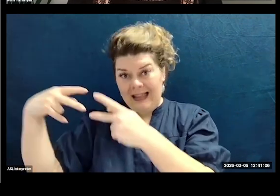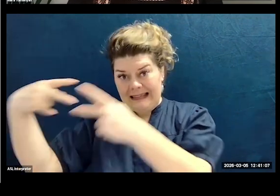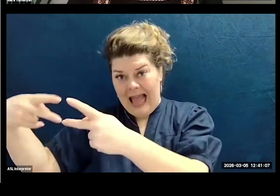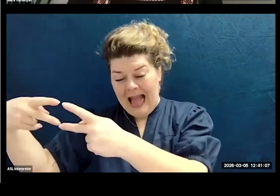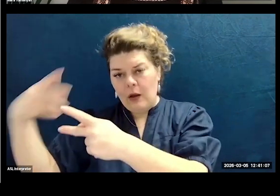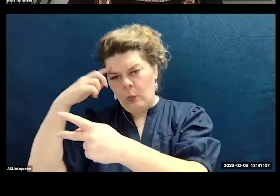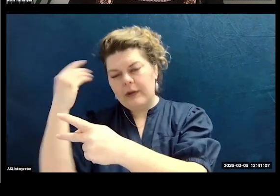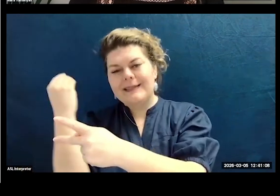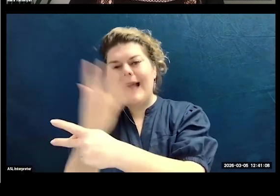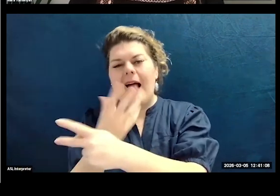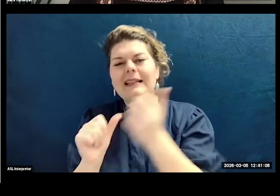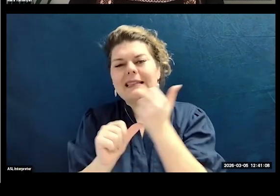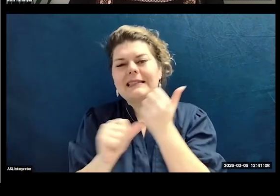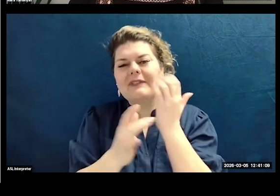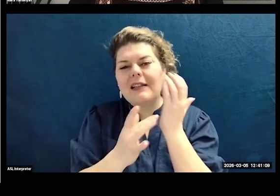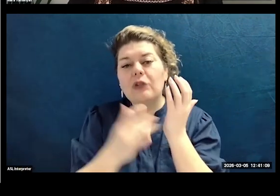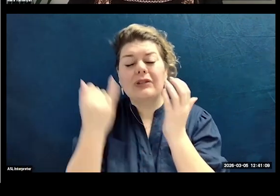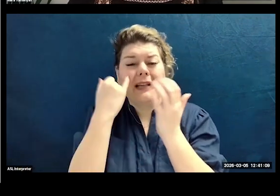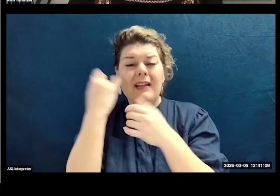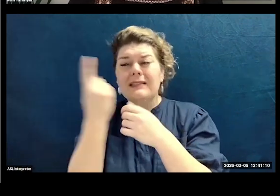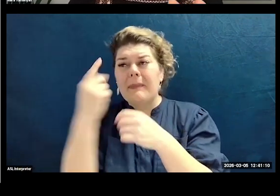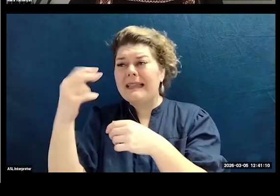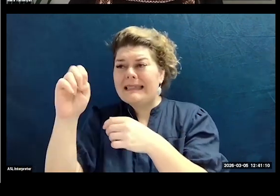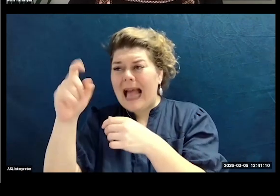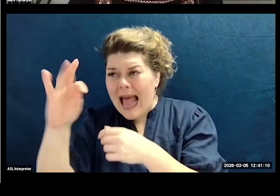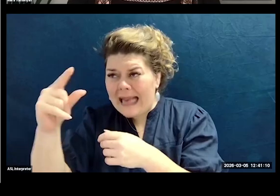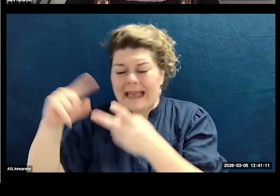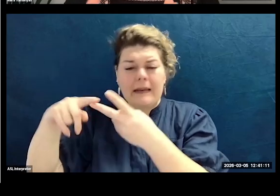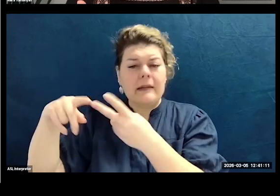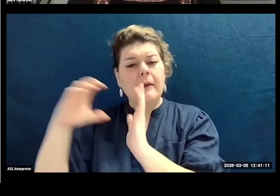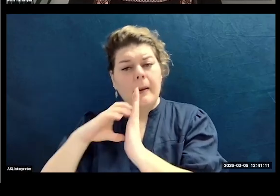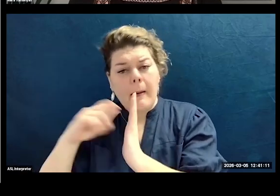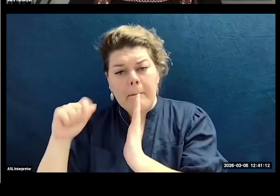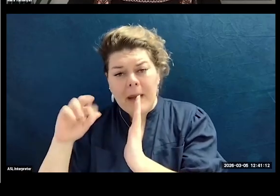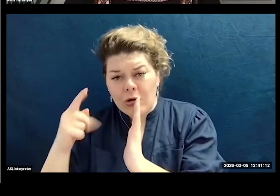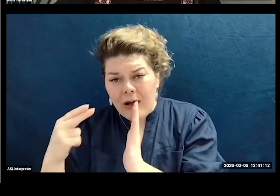whether something is a heading, a paragraph, maybe an image, or a text.